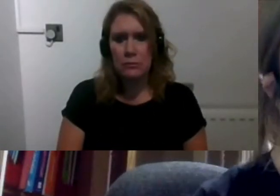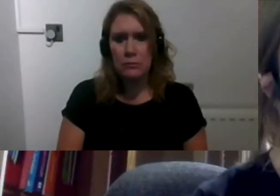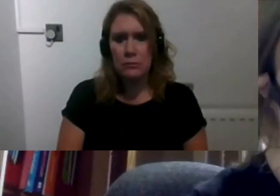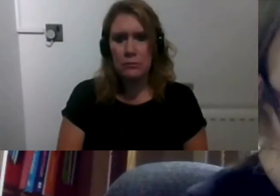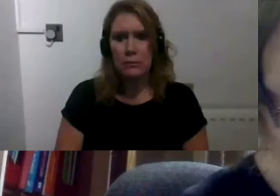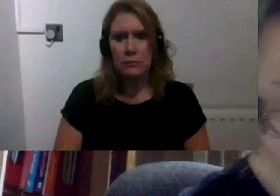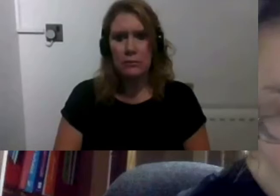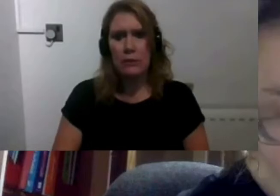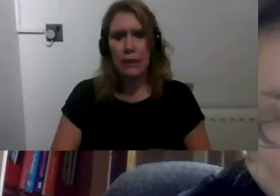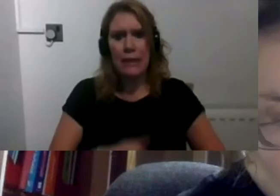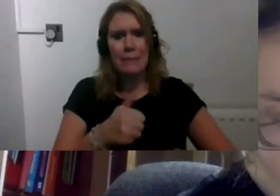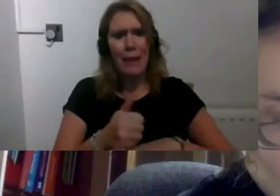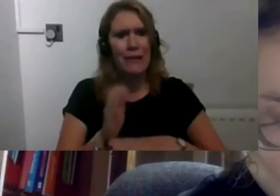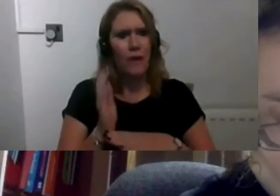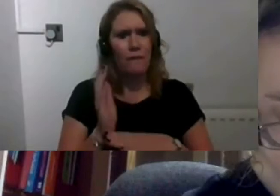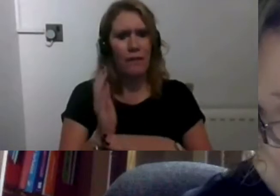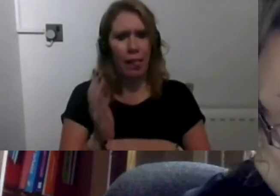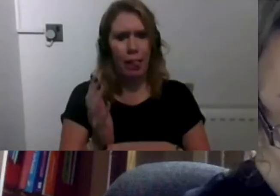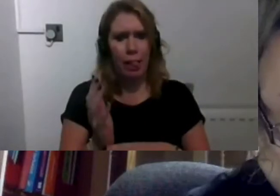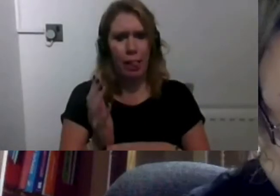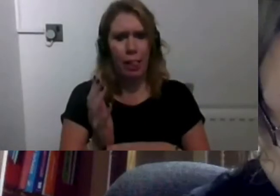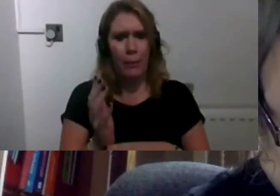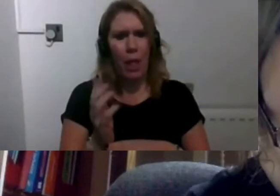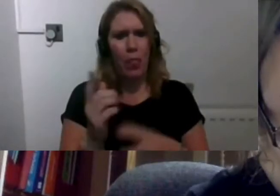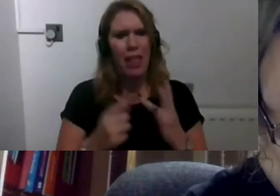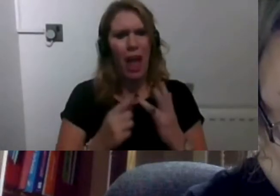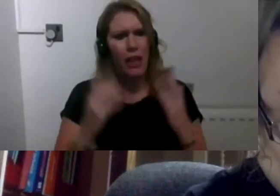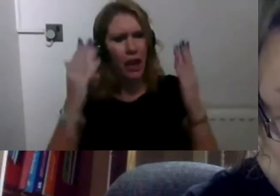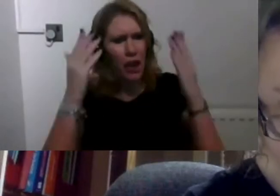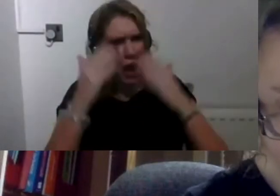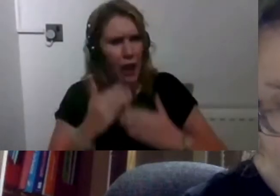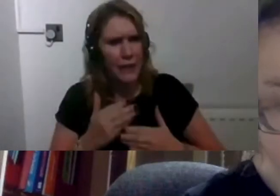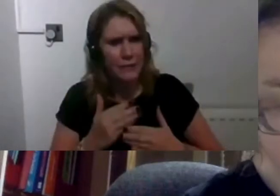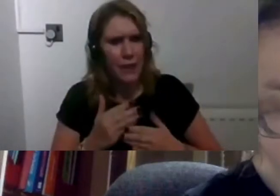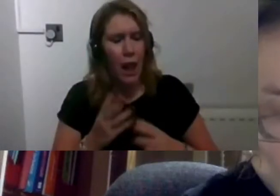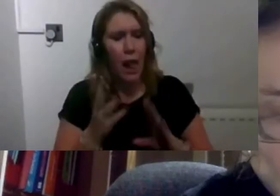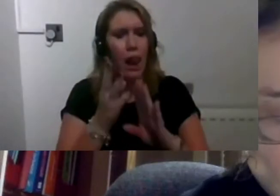Line up line up.